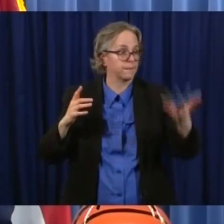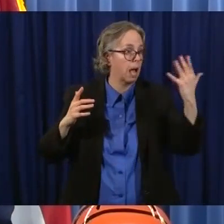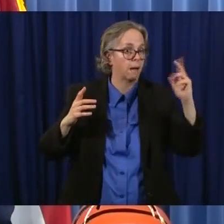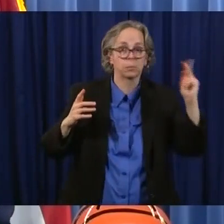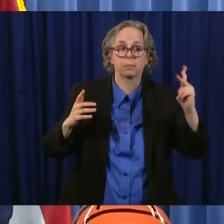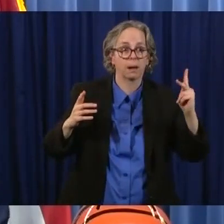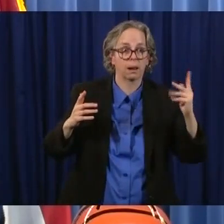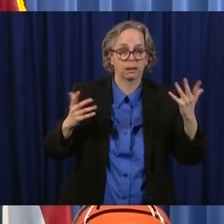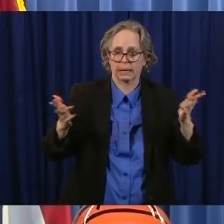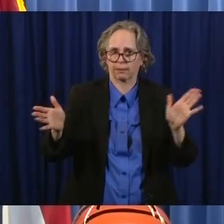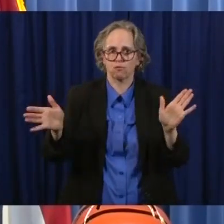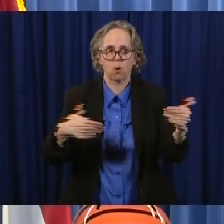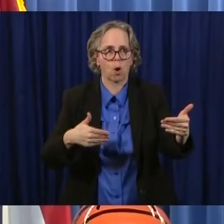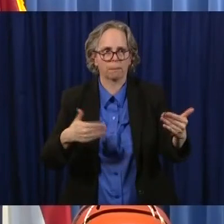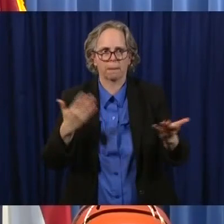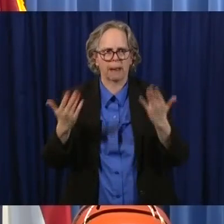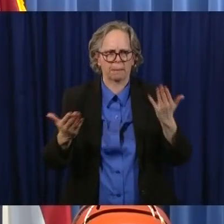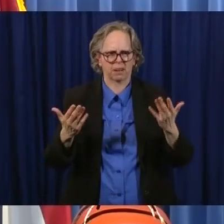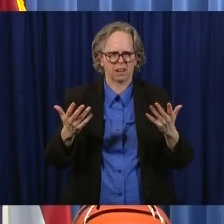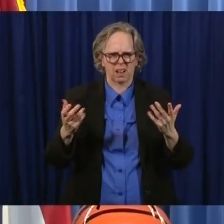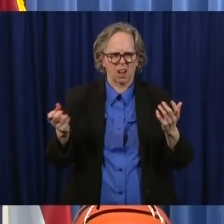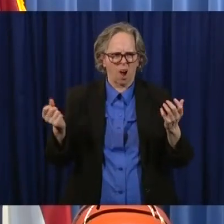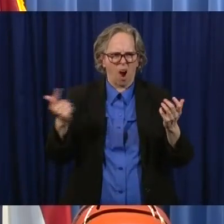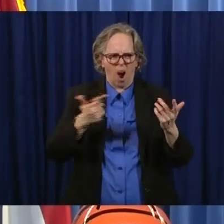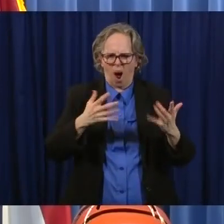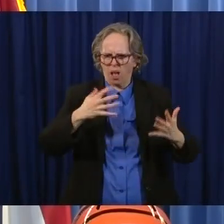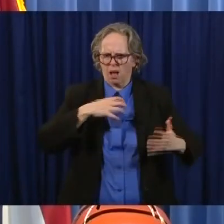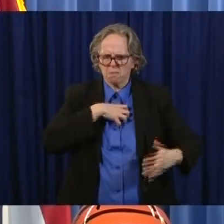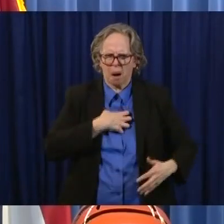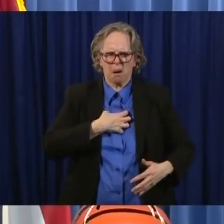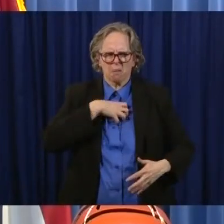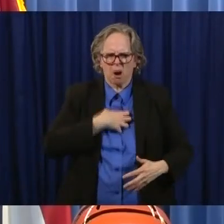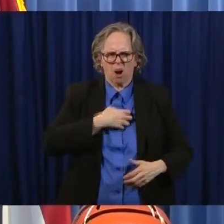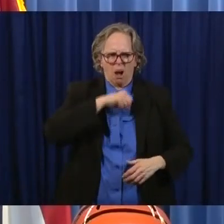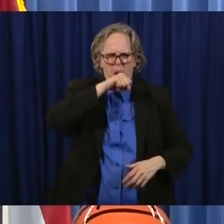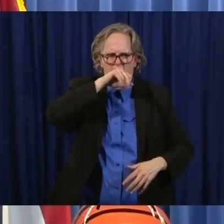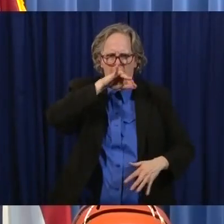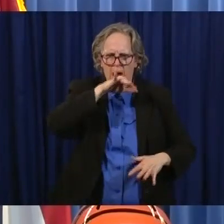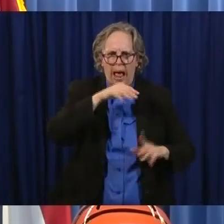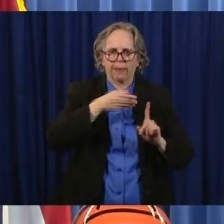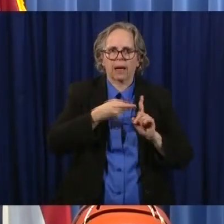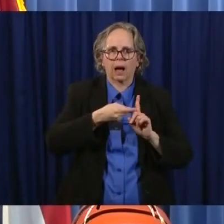CONTAMINATION ON THE SURFACES. CAN BE, YOU HAVE ONE PERSON, FIVE PEOPLE OR HOWEVER MANY IN